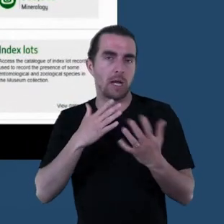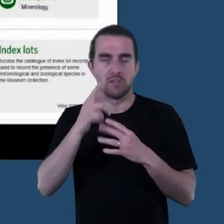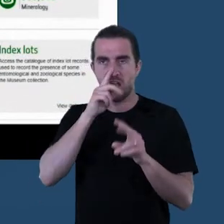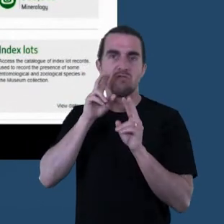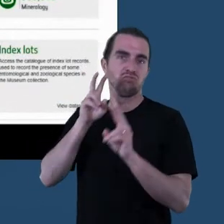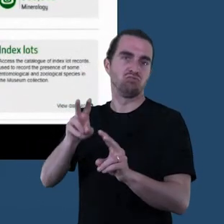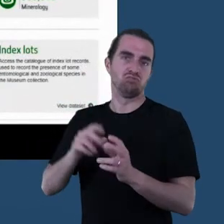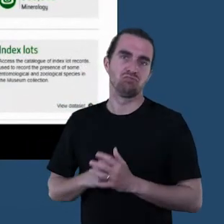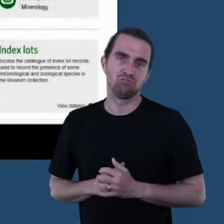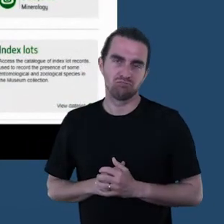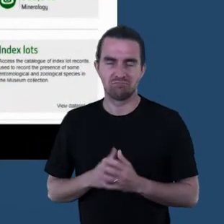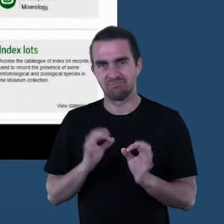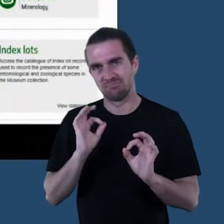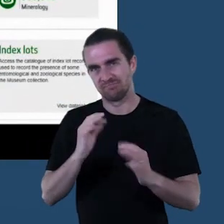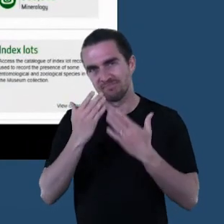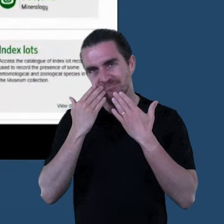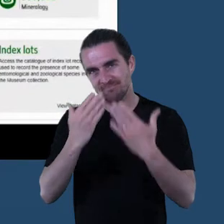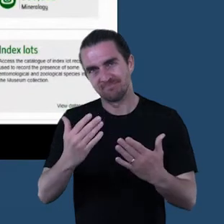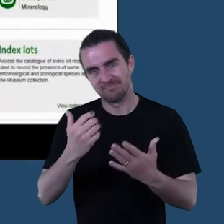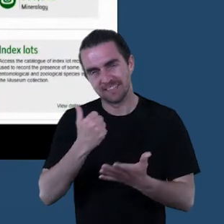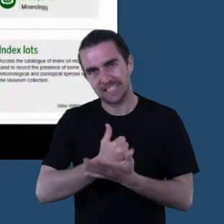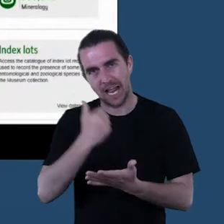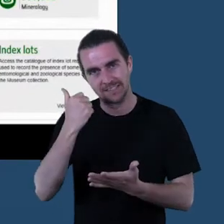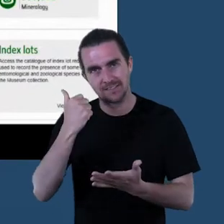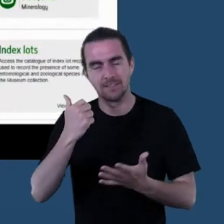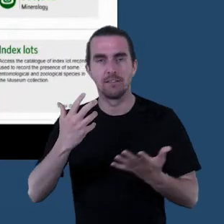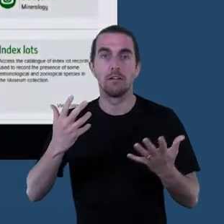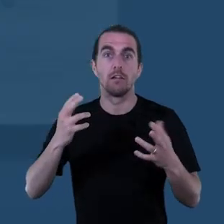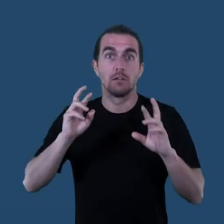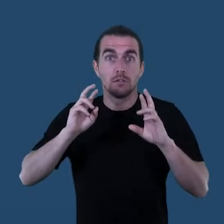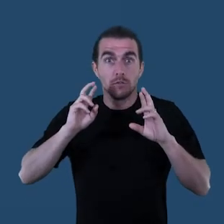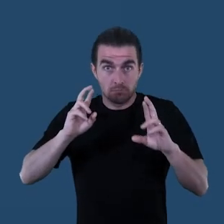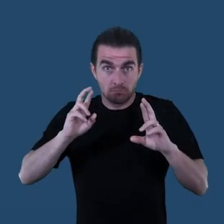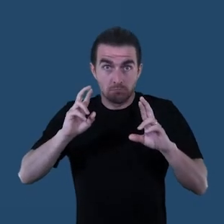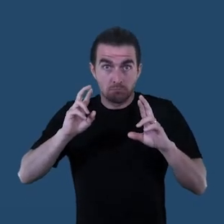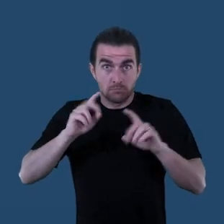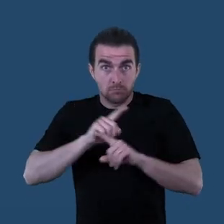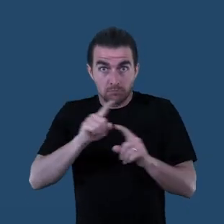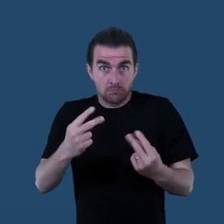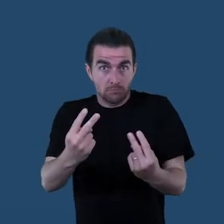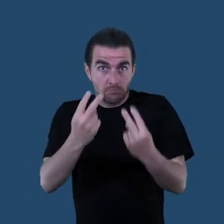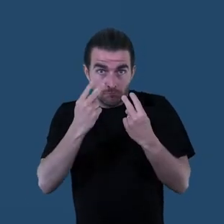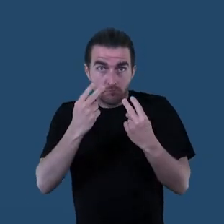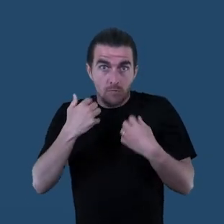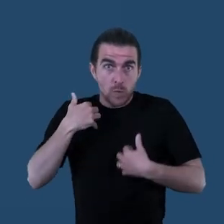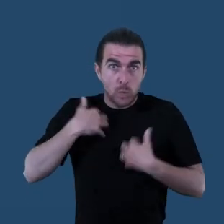Fantastic. Well, that's great to know, and hopefully I'm sure some of you guys watching today will go and check it out